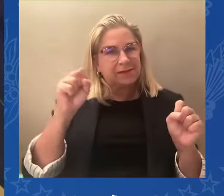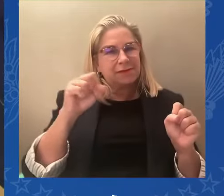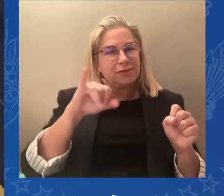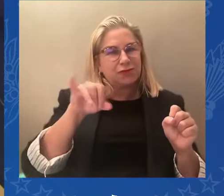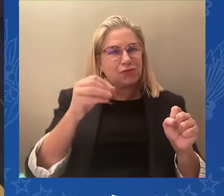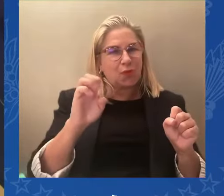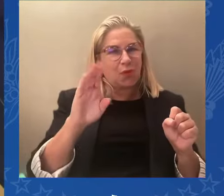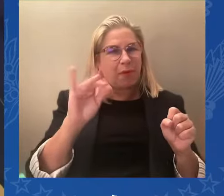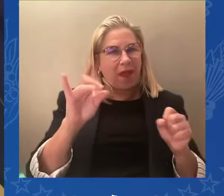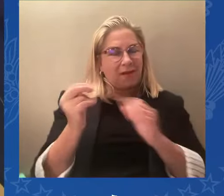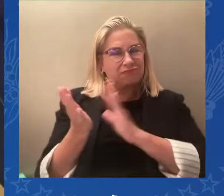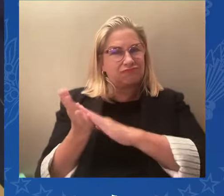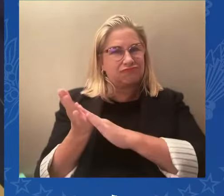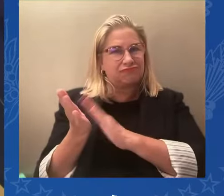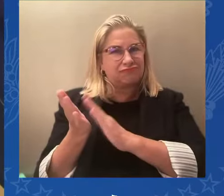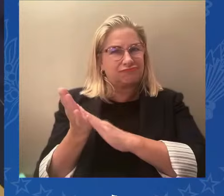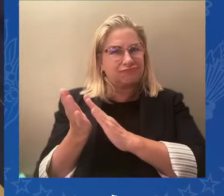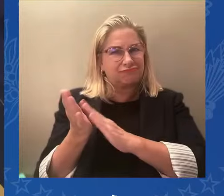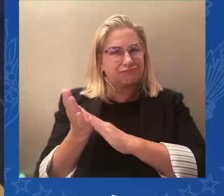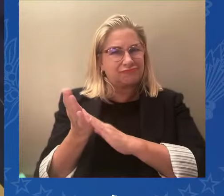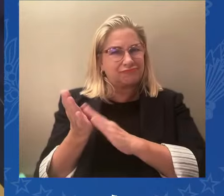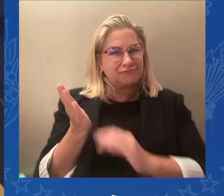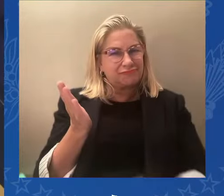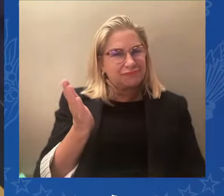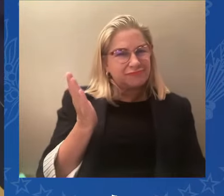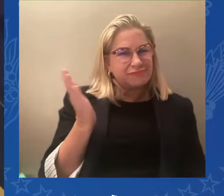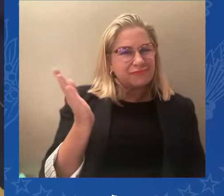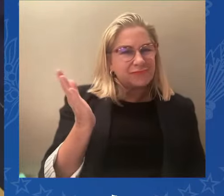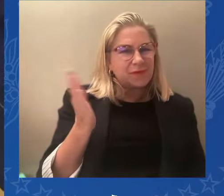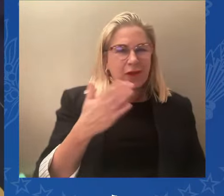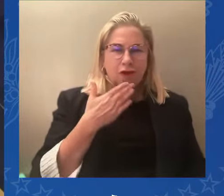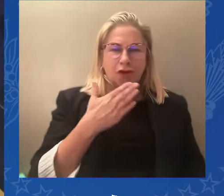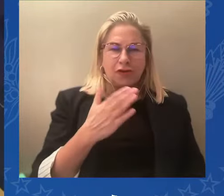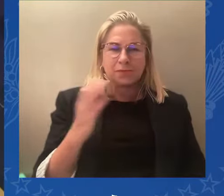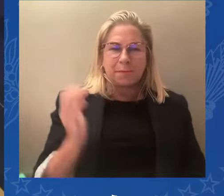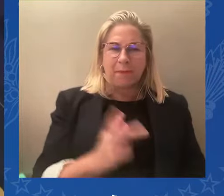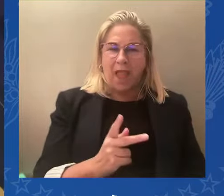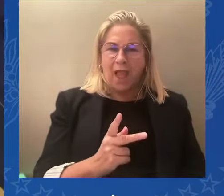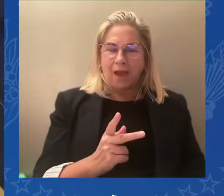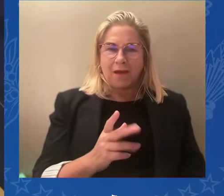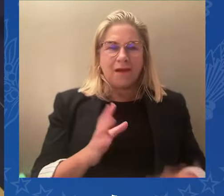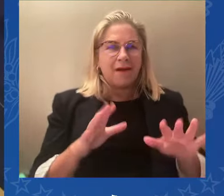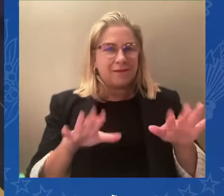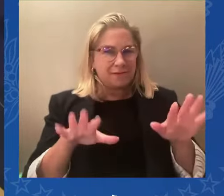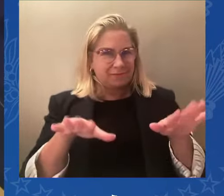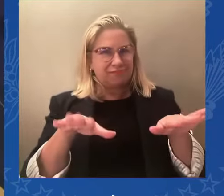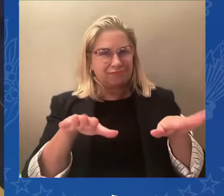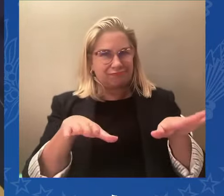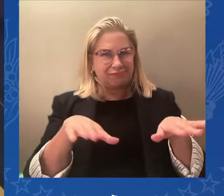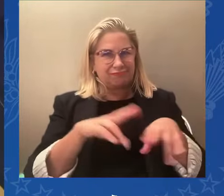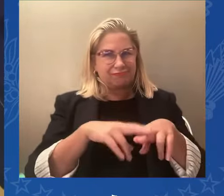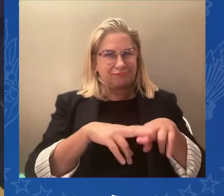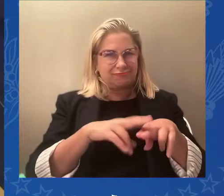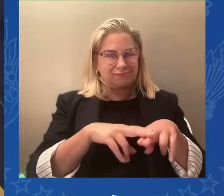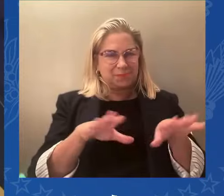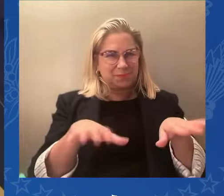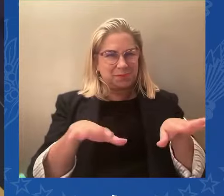Oh, it’s good to be back. Please have a seat, everyone. Please have a seat. I have to -- I have to say --